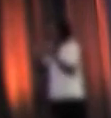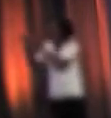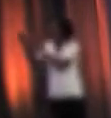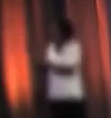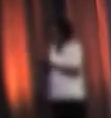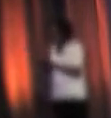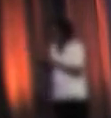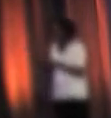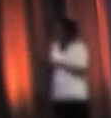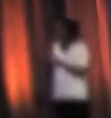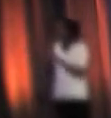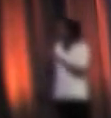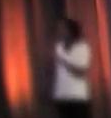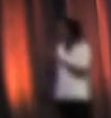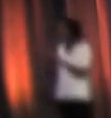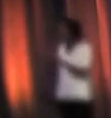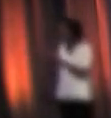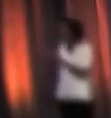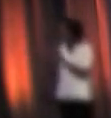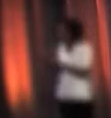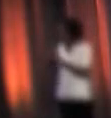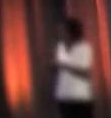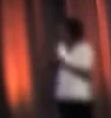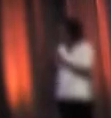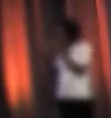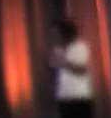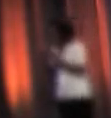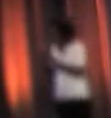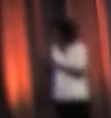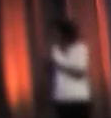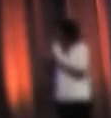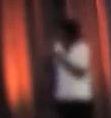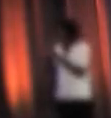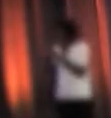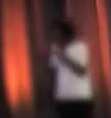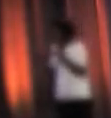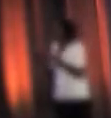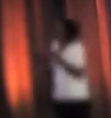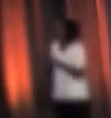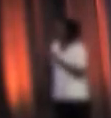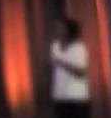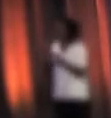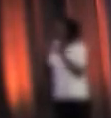As one of the founding trustees of the award I'm proud to be able to look back over a decade of the Jodis and the